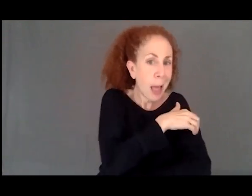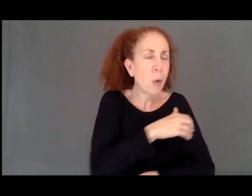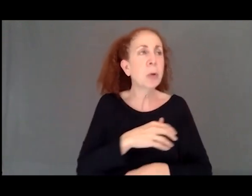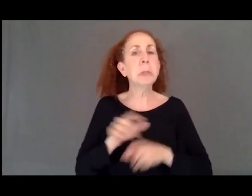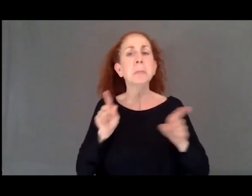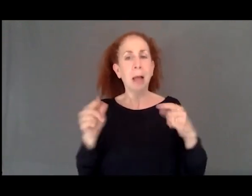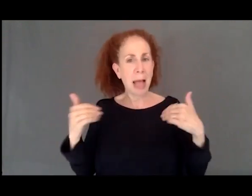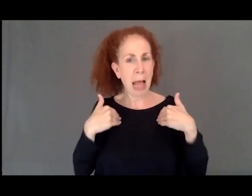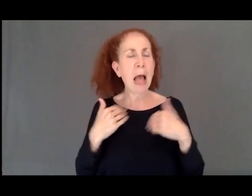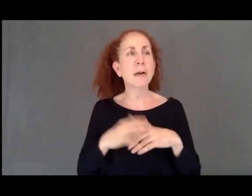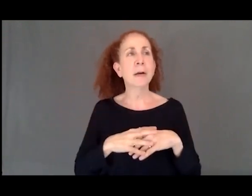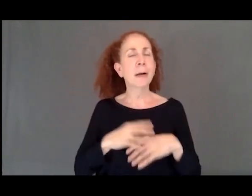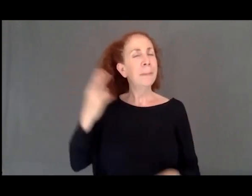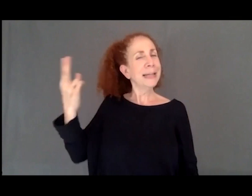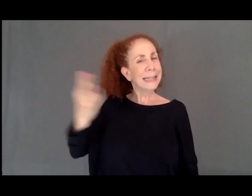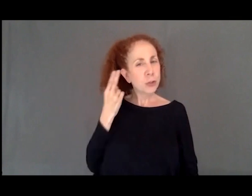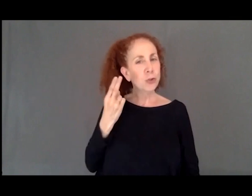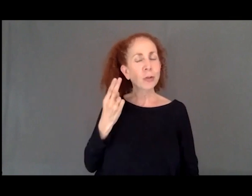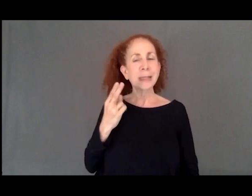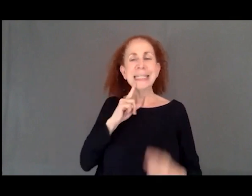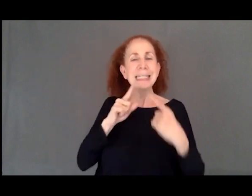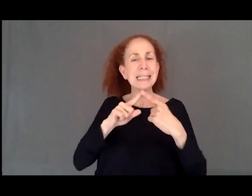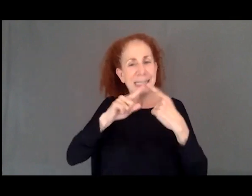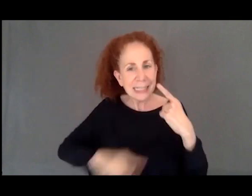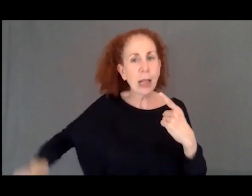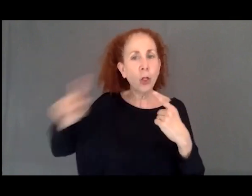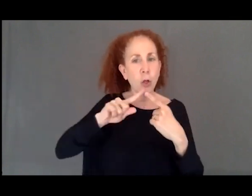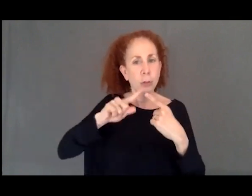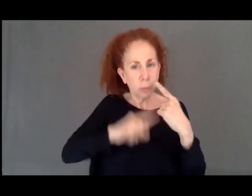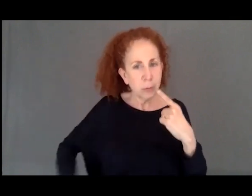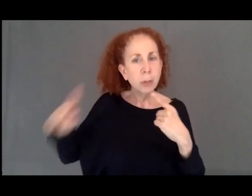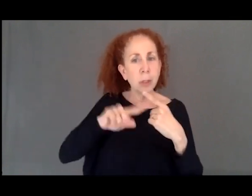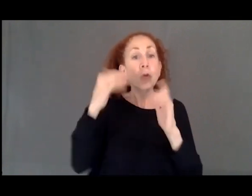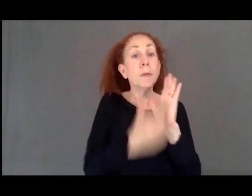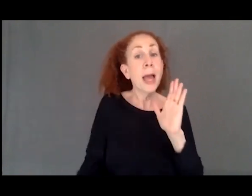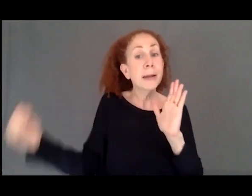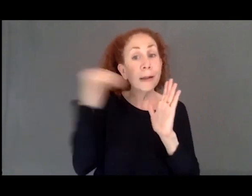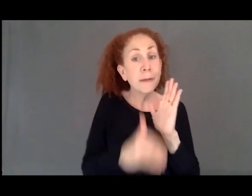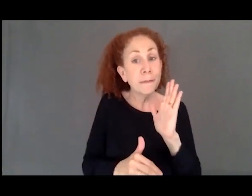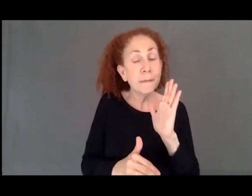But I also think of history as being cyclical and repetitive because history is being generated